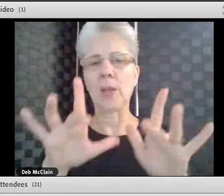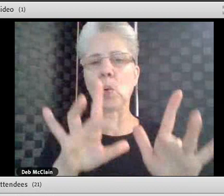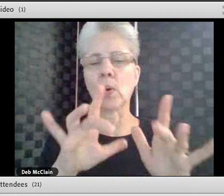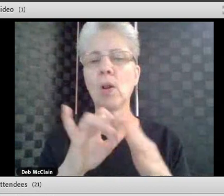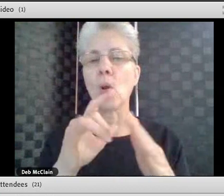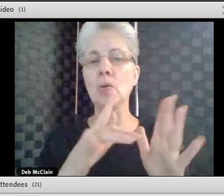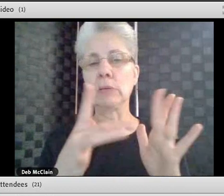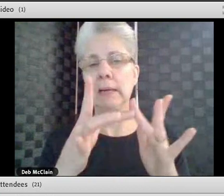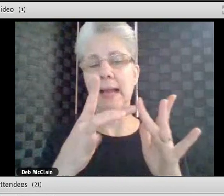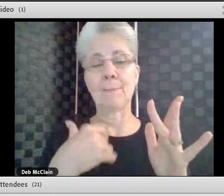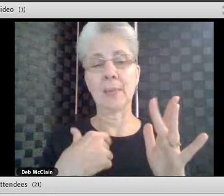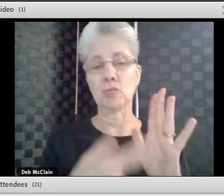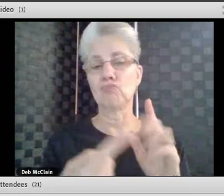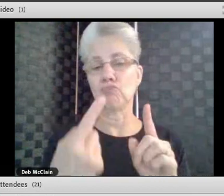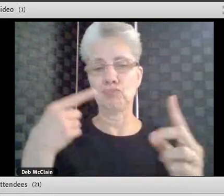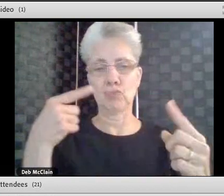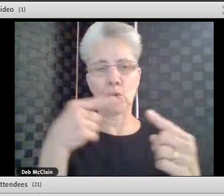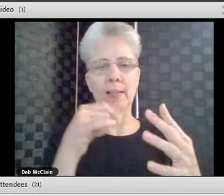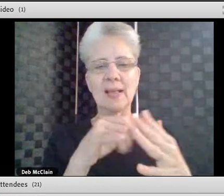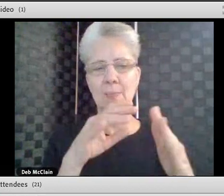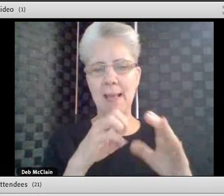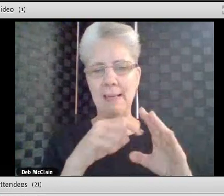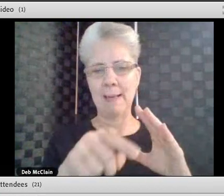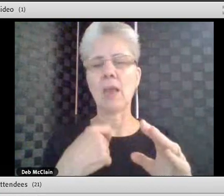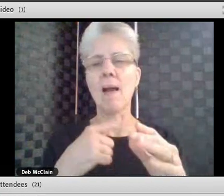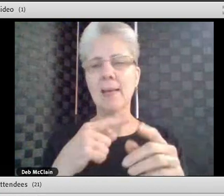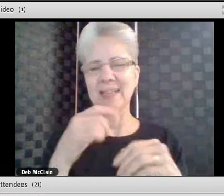when they've done the recording, or you can contact me directly.